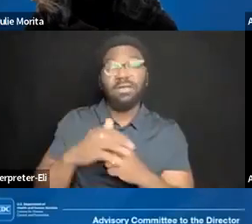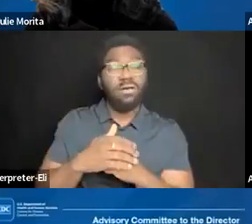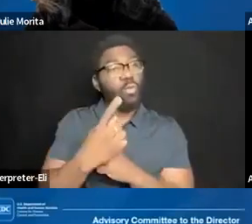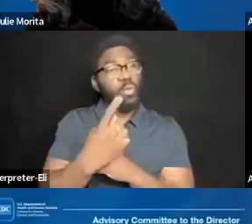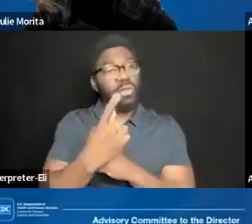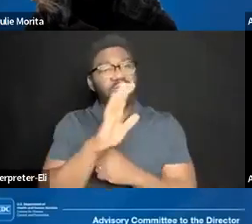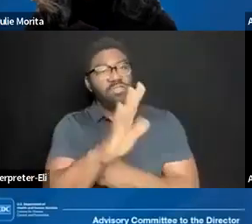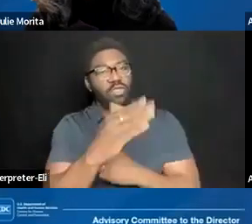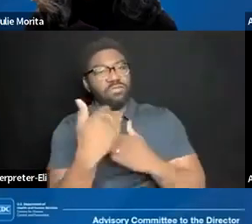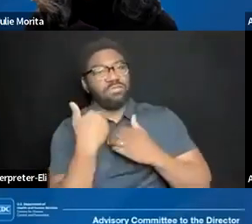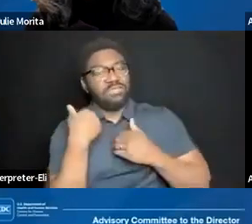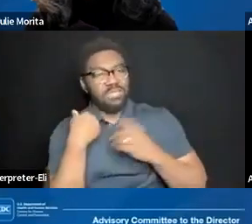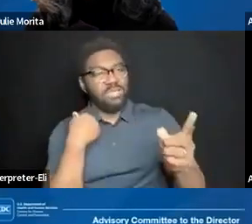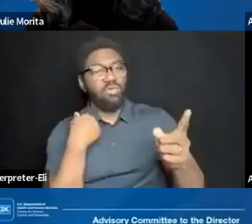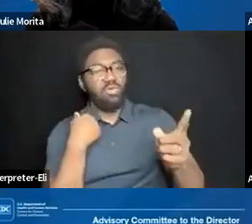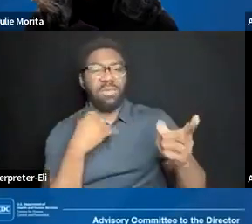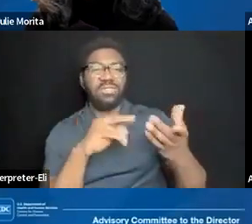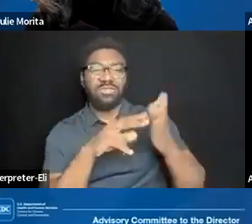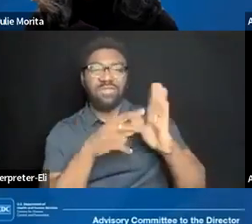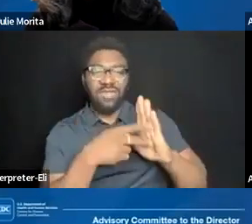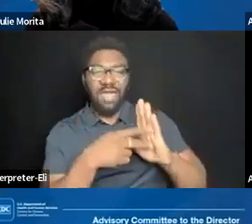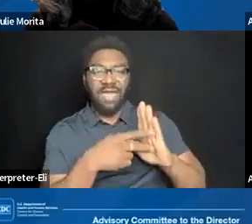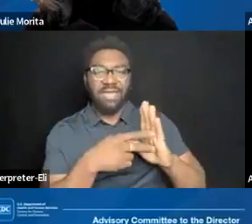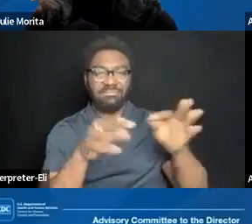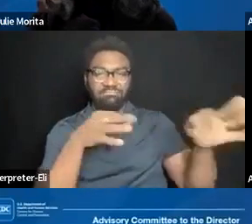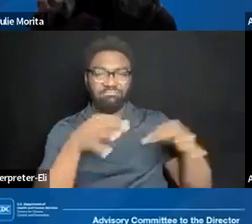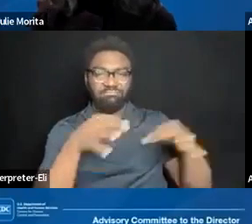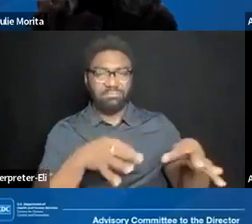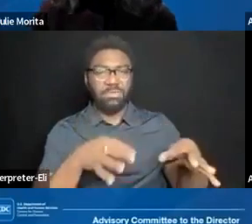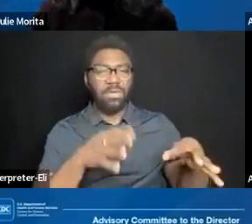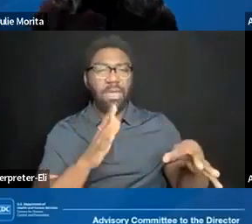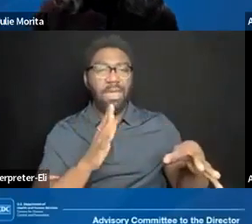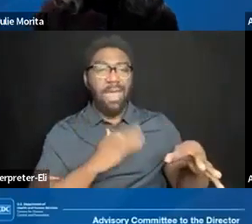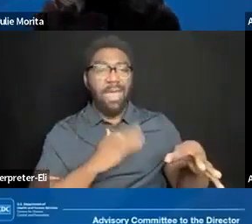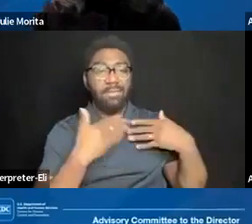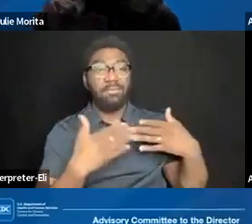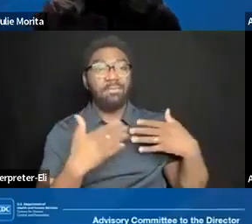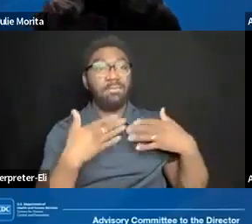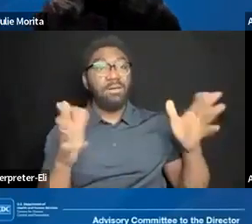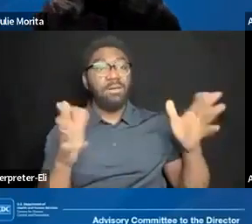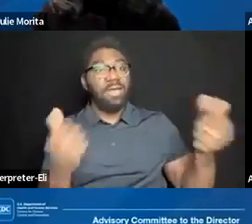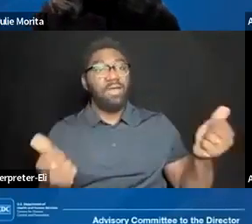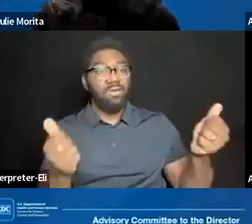to define a public health data strategy. In doing so, one of the things that we think is critical is